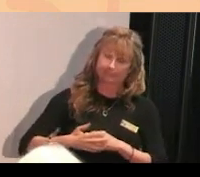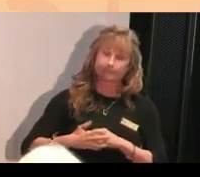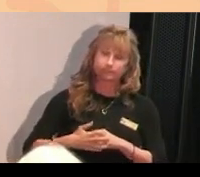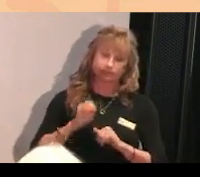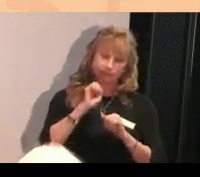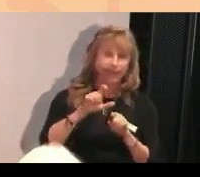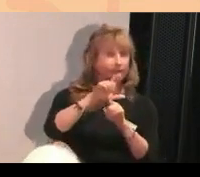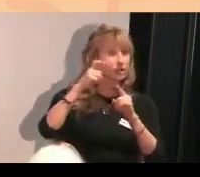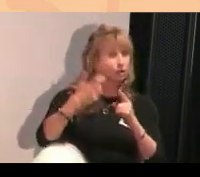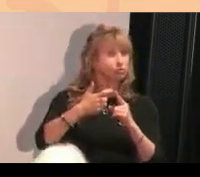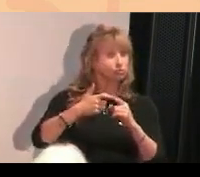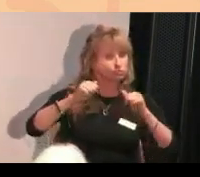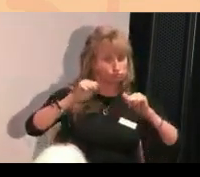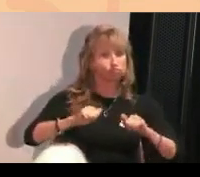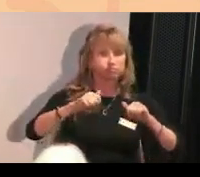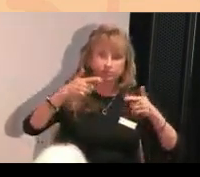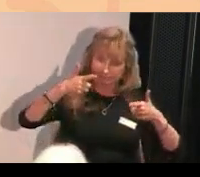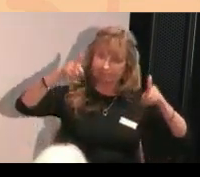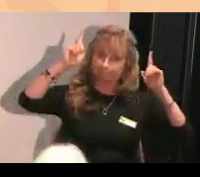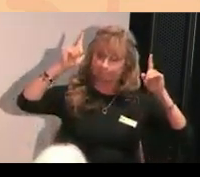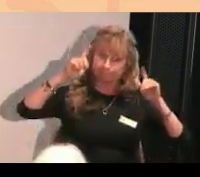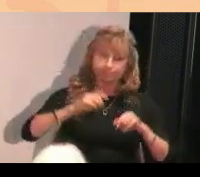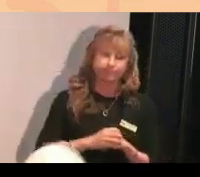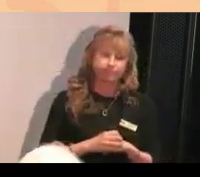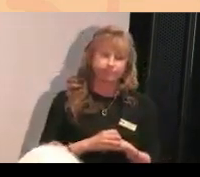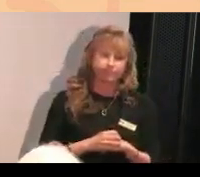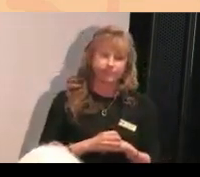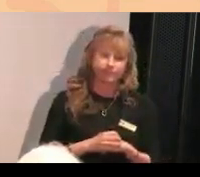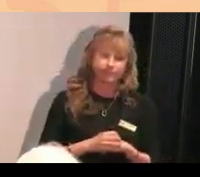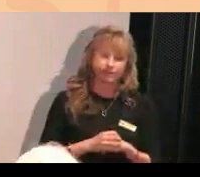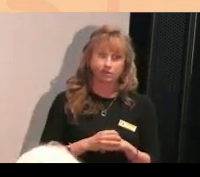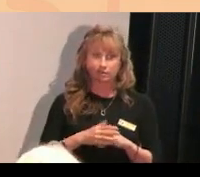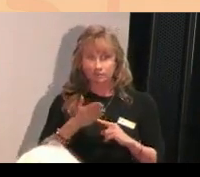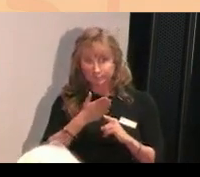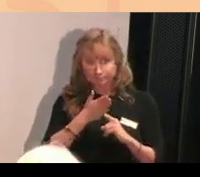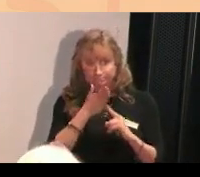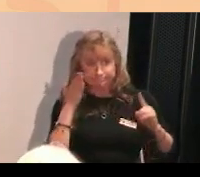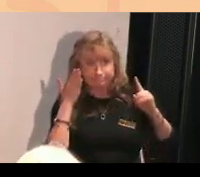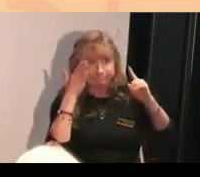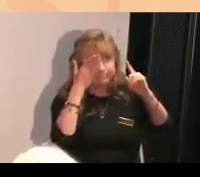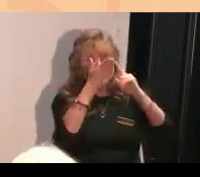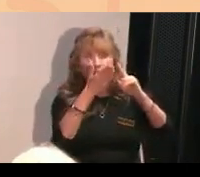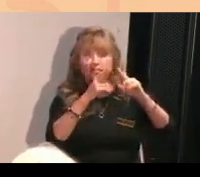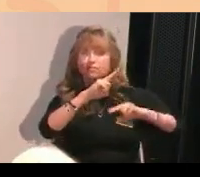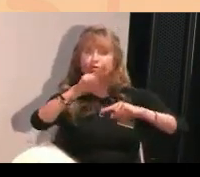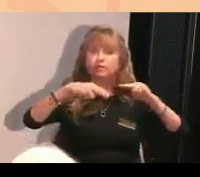Leadership to Collective prosperity the journey towards a national body for First Nations arts